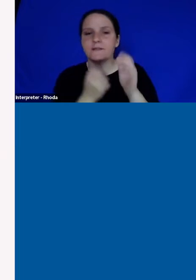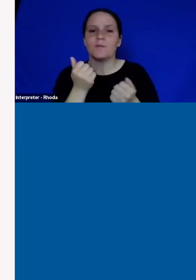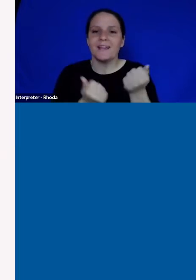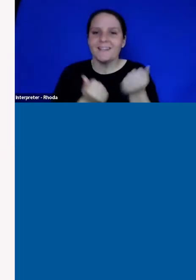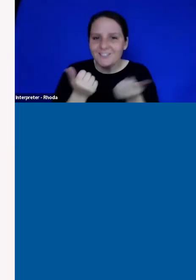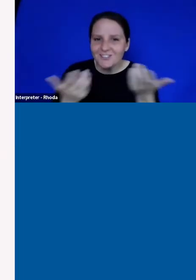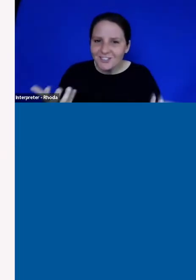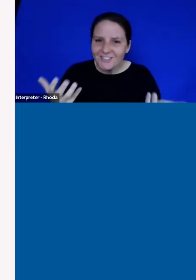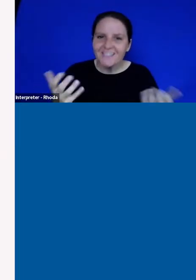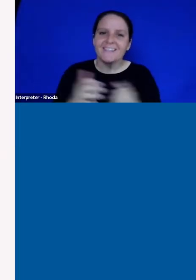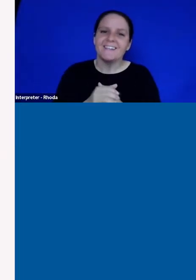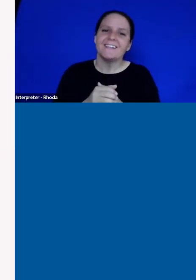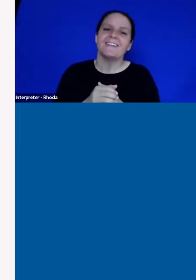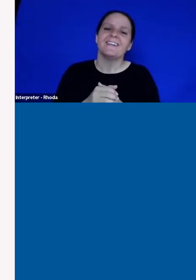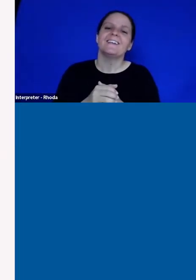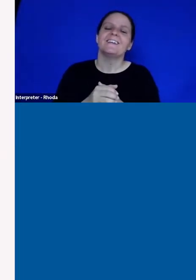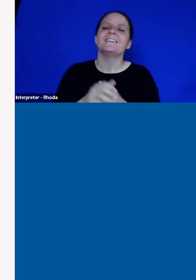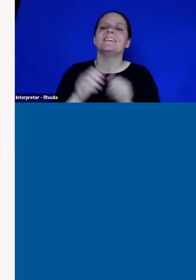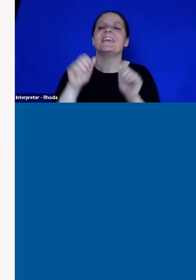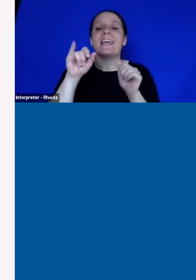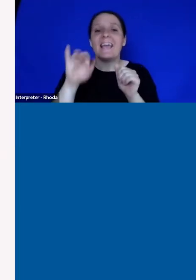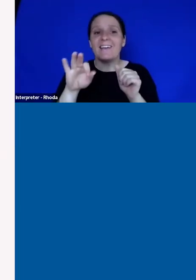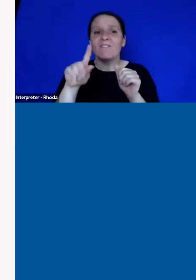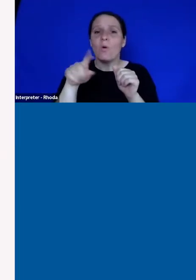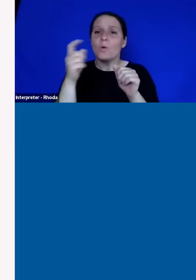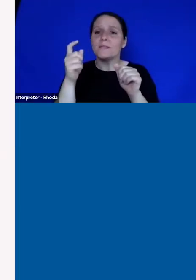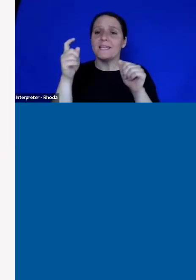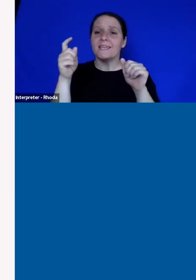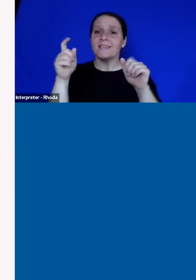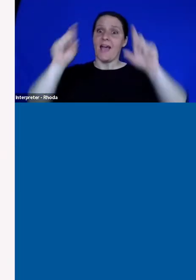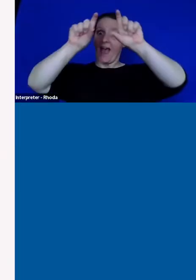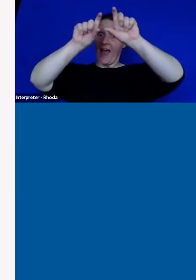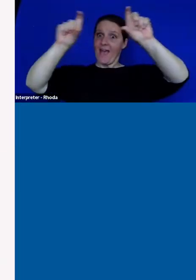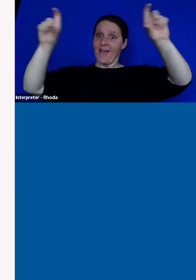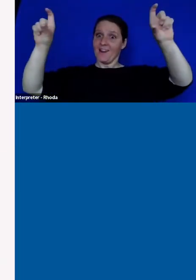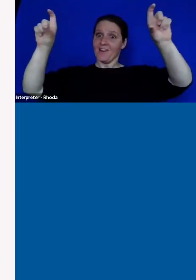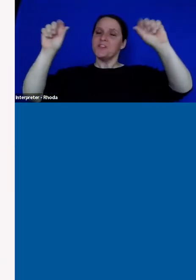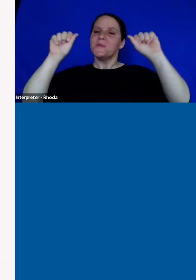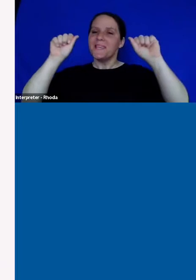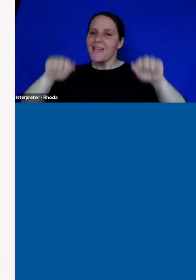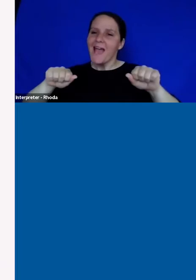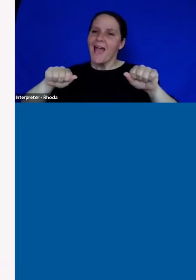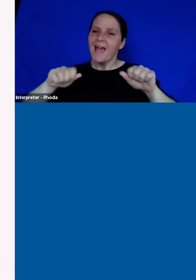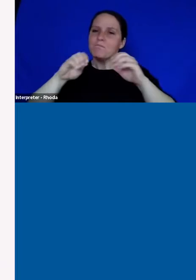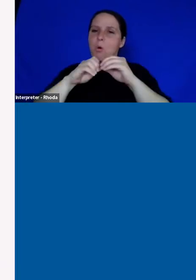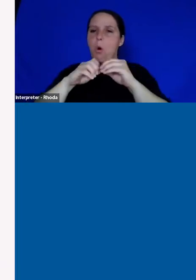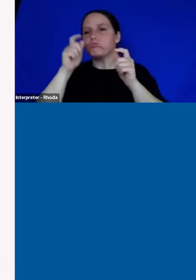will look next to each other, so you can get away with more playful fonts for headers. Whereas body text to me,